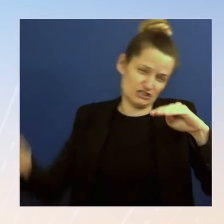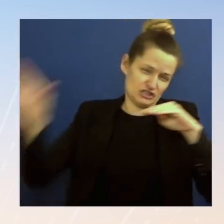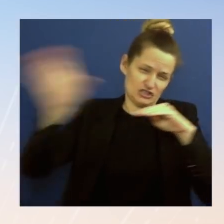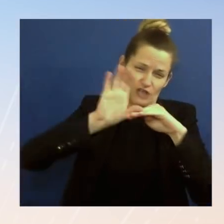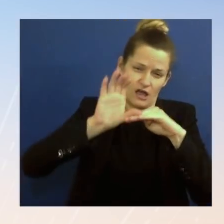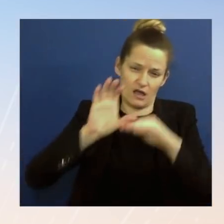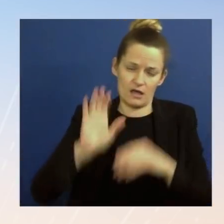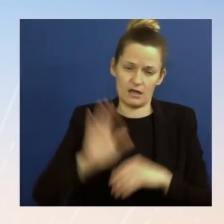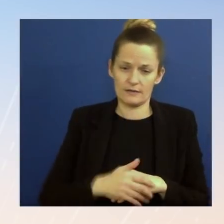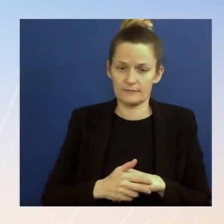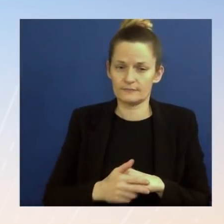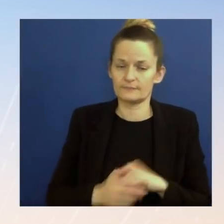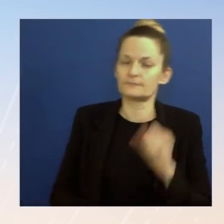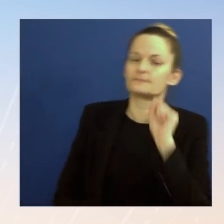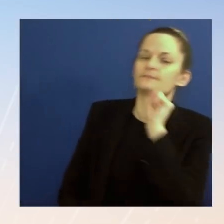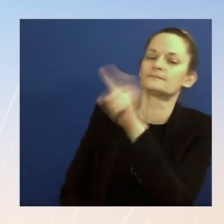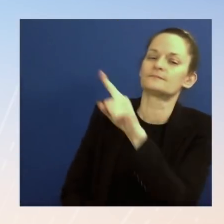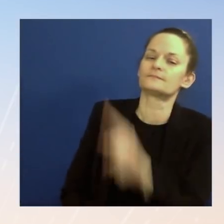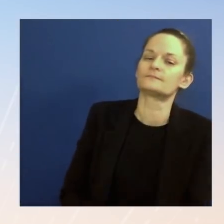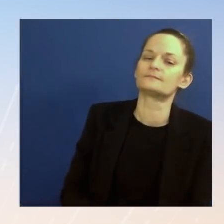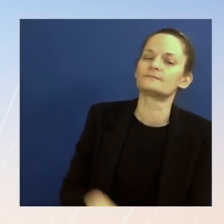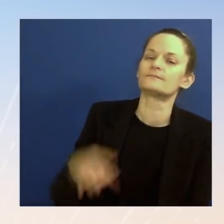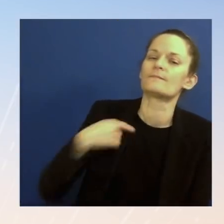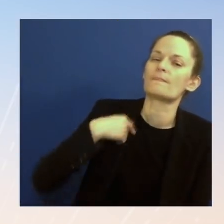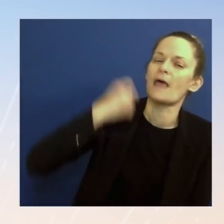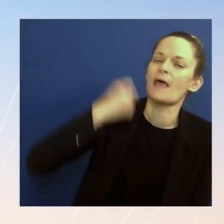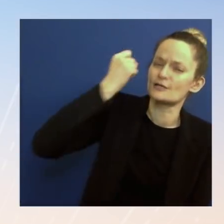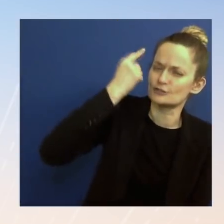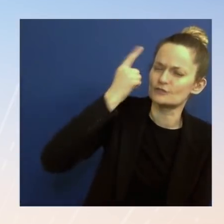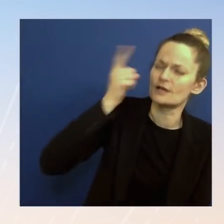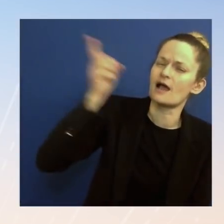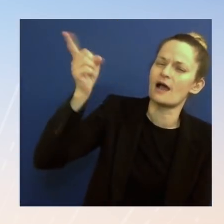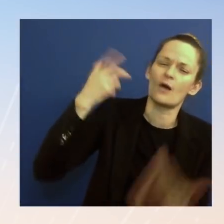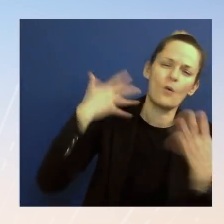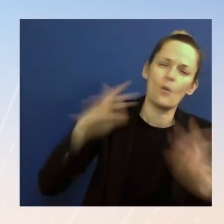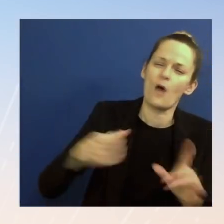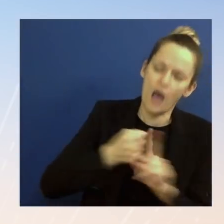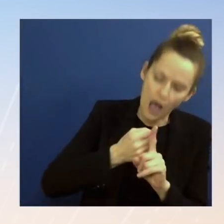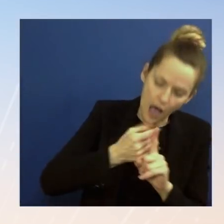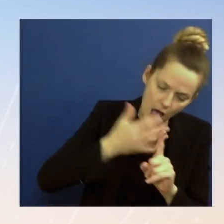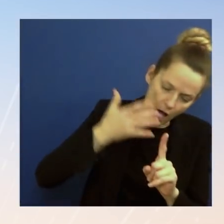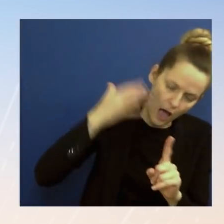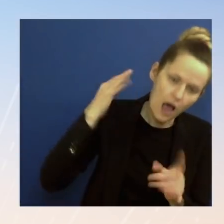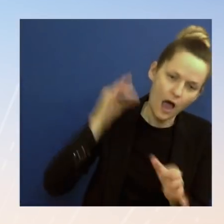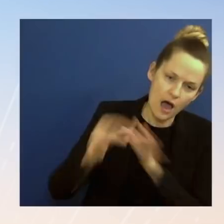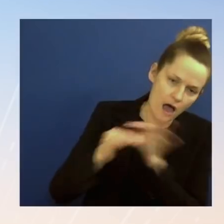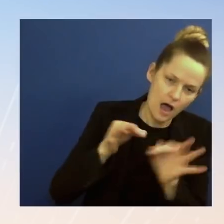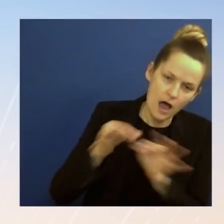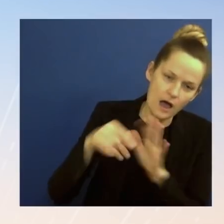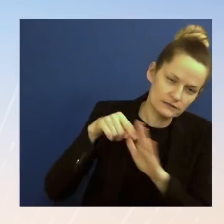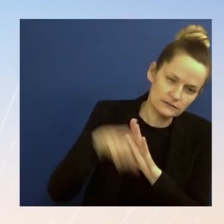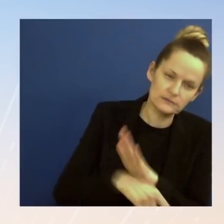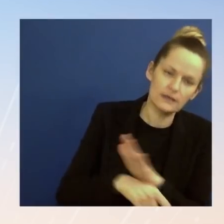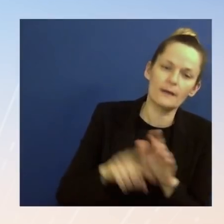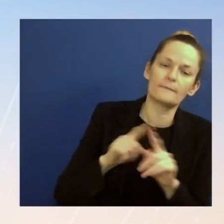would be if Russia used chemical weapons, but I guess what I'm confused about is we know there's not going to be any U.S. troops,